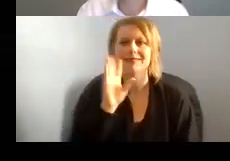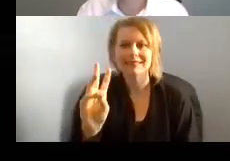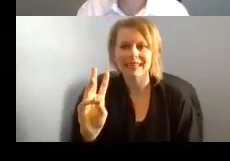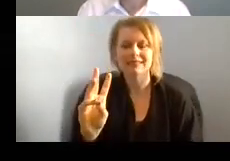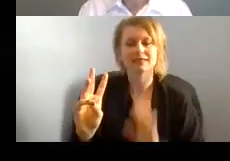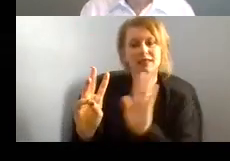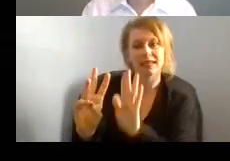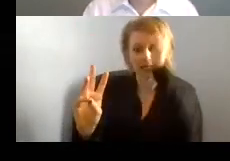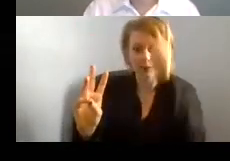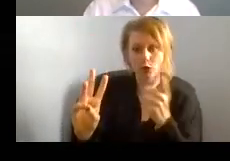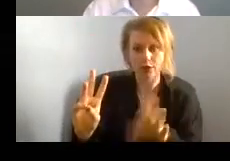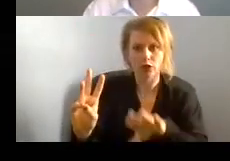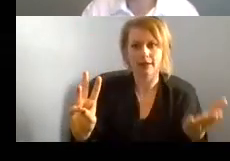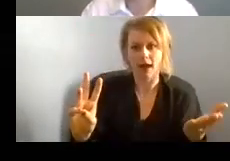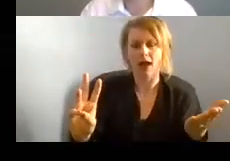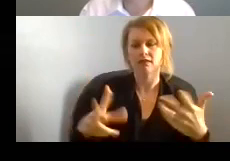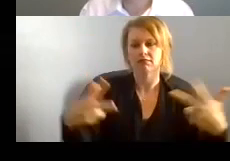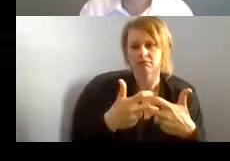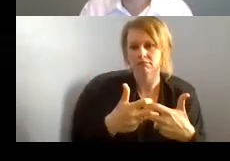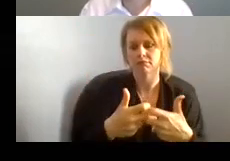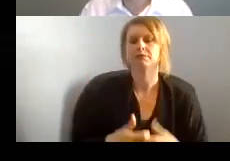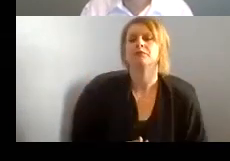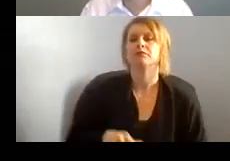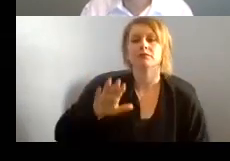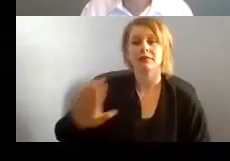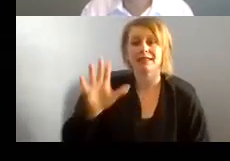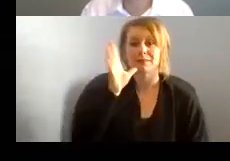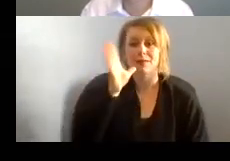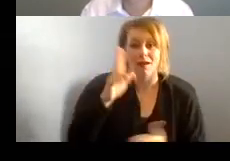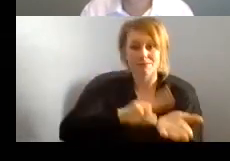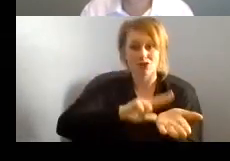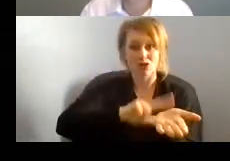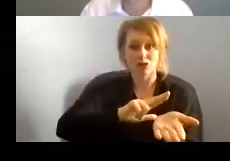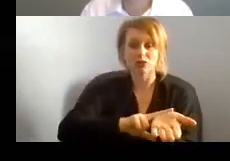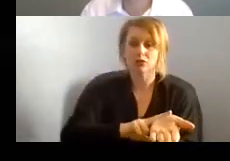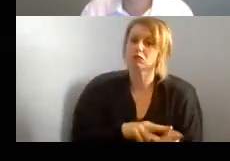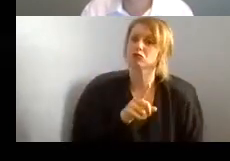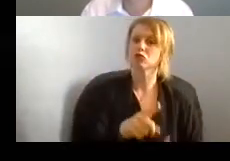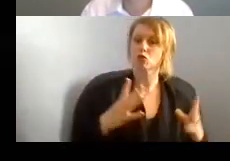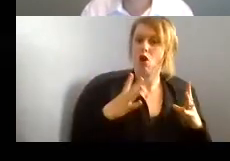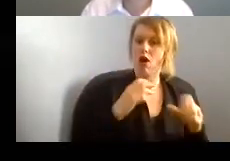And his mother was a nurse at the hospital I worked at. So she stayed out from work for a couple months and then finally returned.